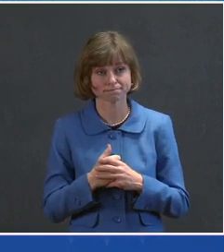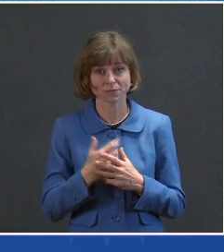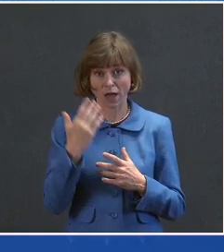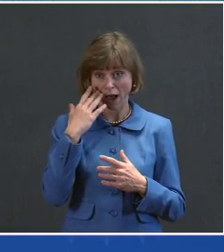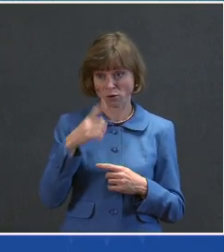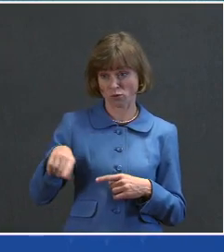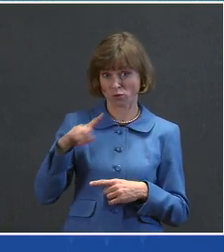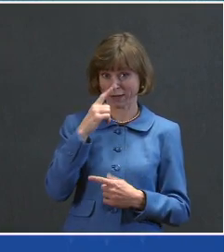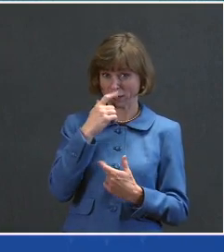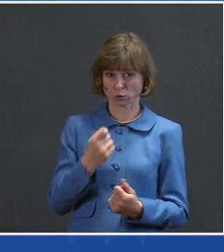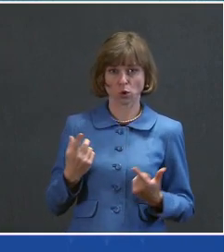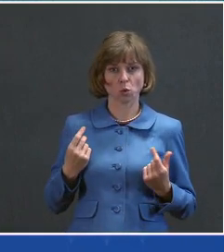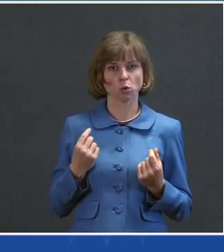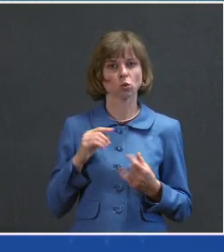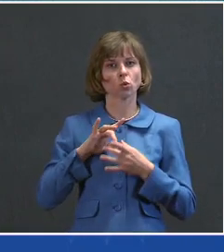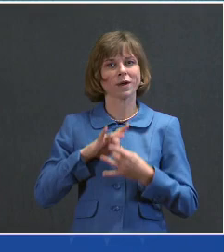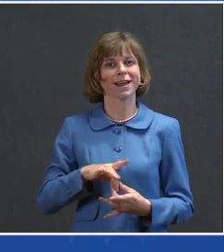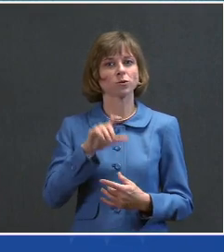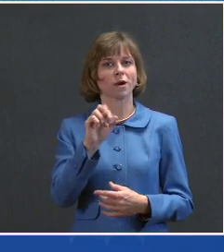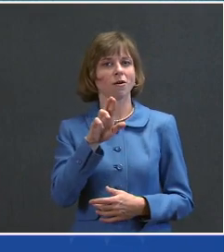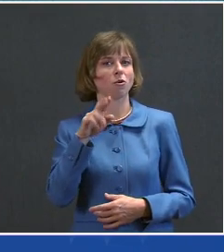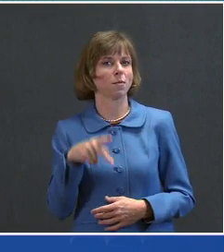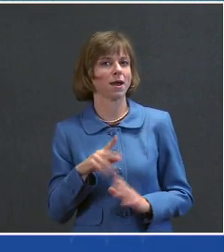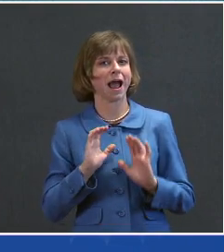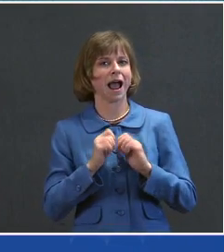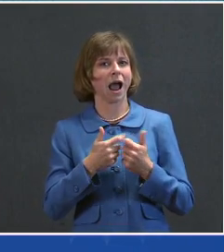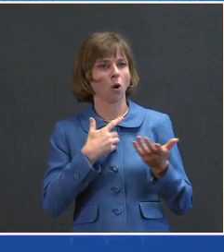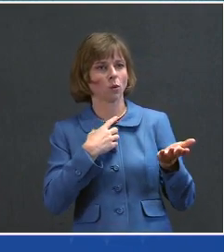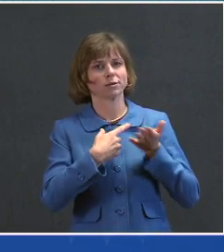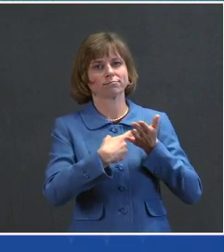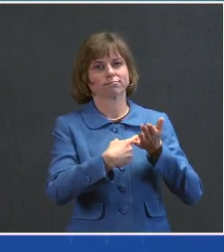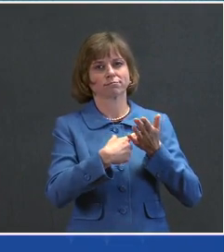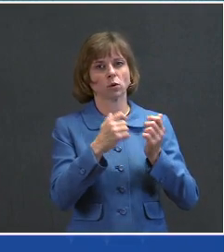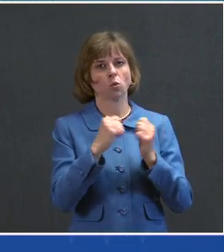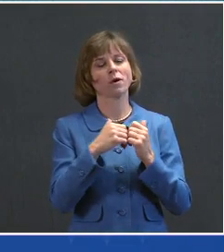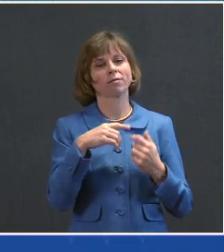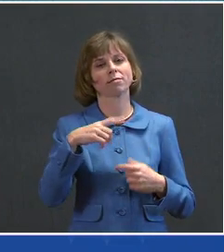on the American Rescue Plan and how we're engaging with members of Congress, so I have an update for all of you.